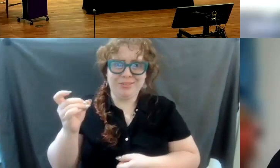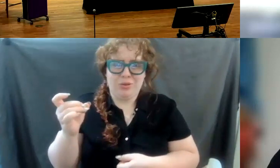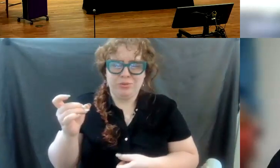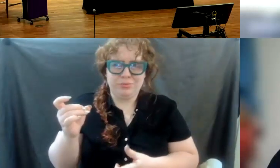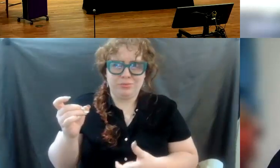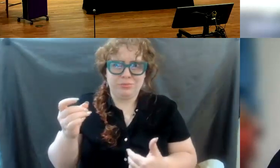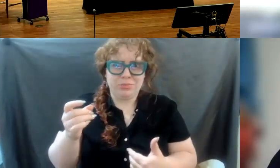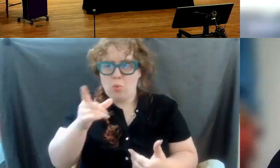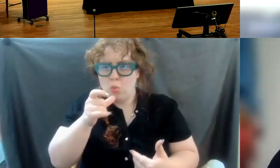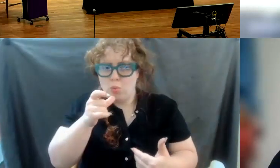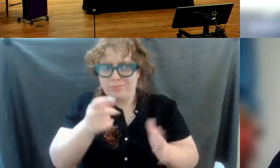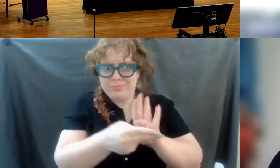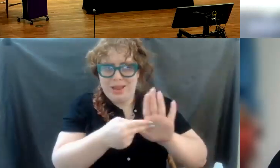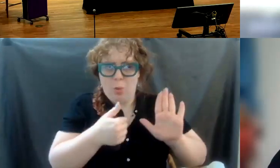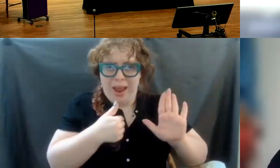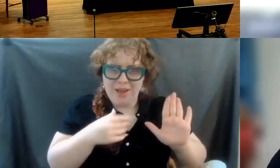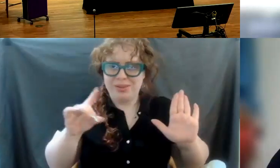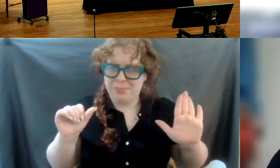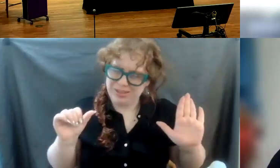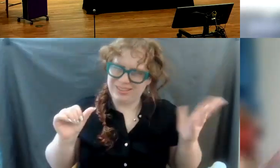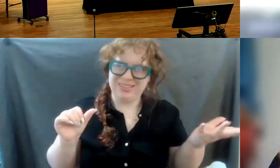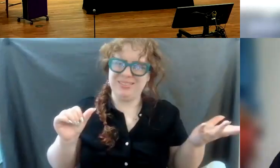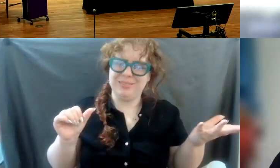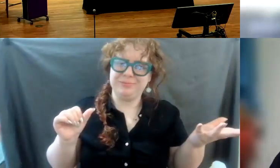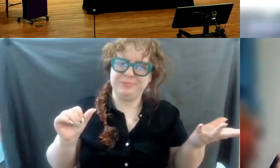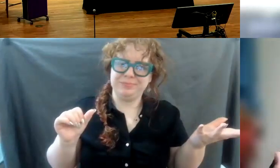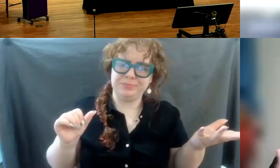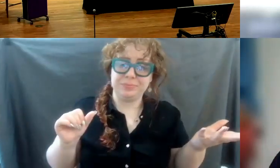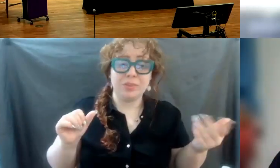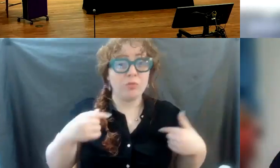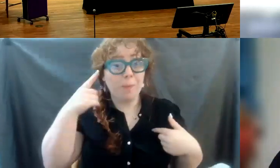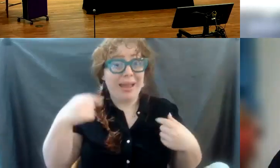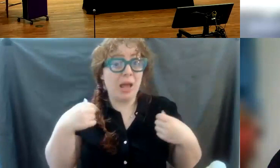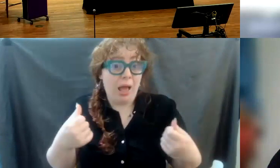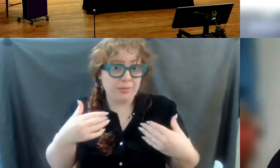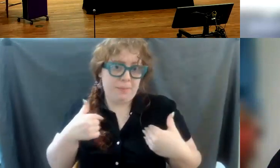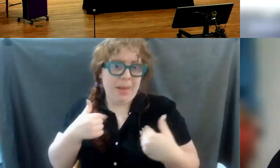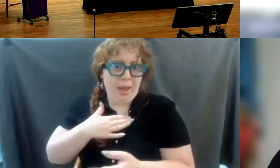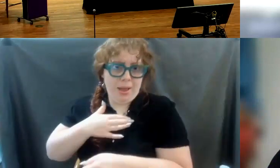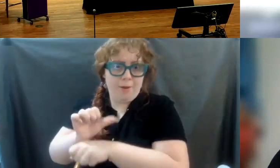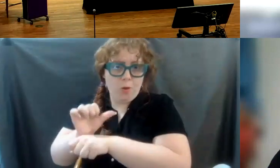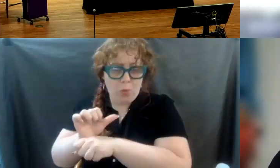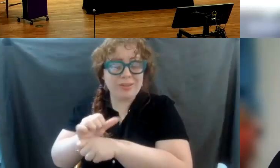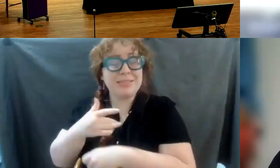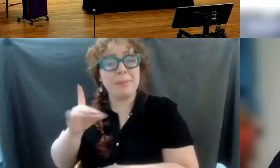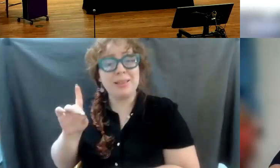And the question for me is like ability to do what in the mental health world, a lot of our diagnoses are rooted in